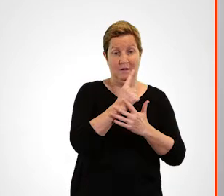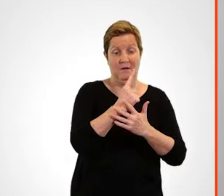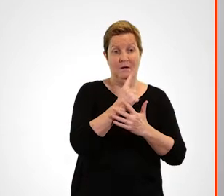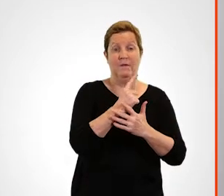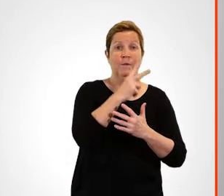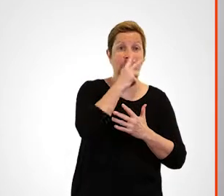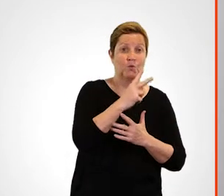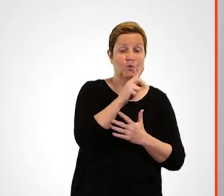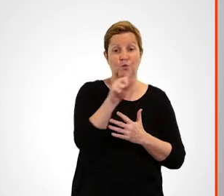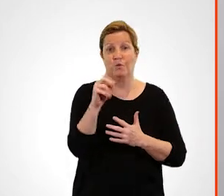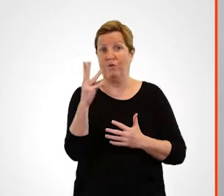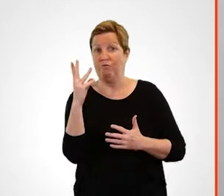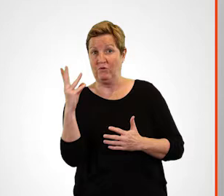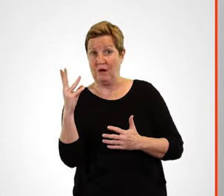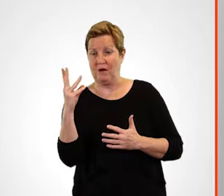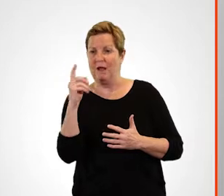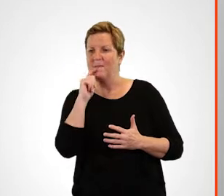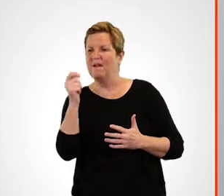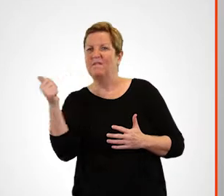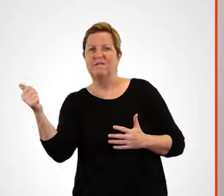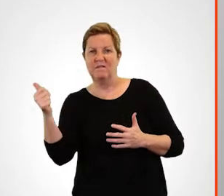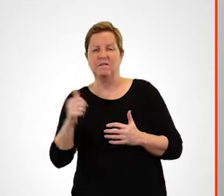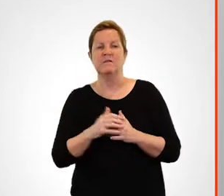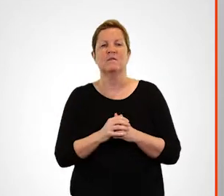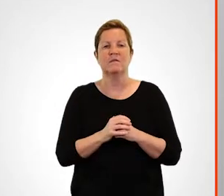what's happening from 2 to 3 and a little beyond that with our children.